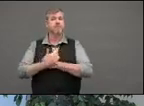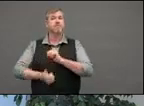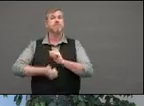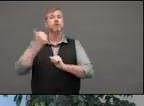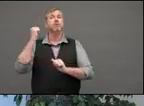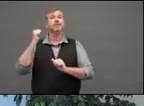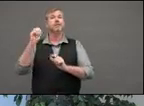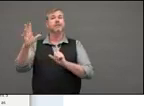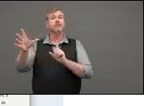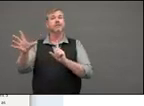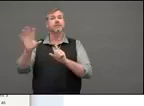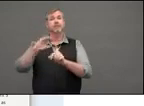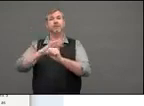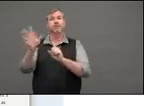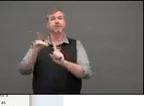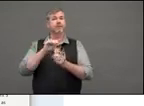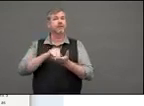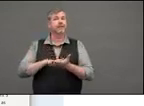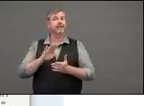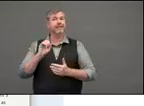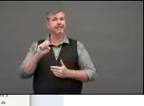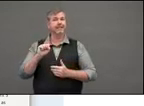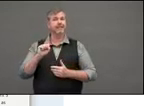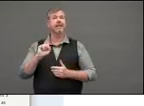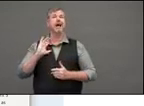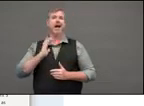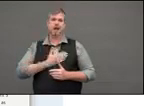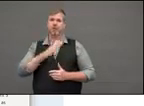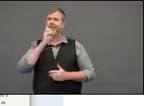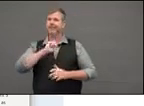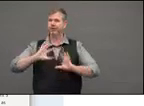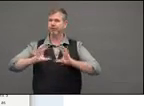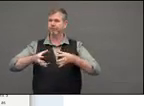And today we will spend a few moments having a conversation about topics